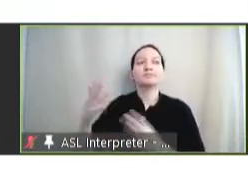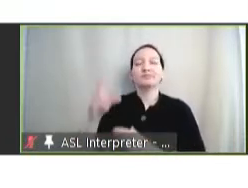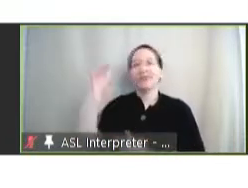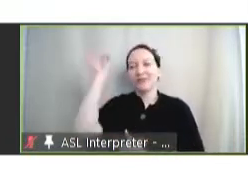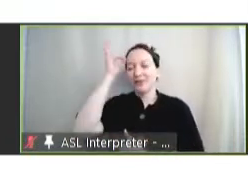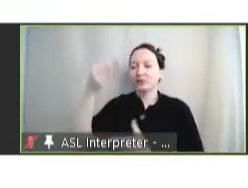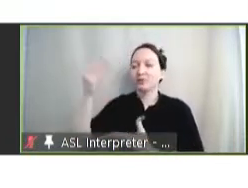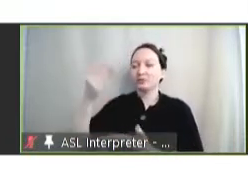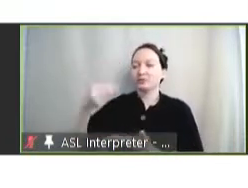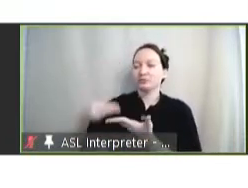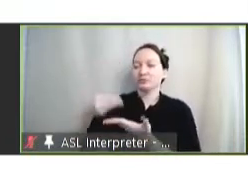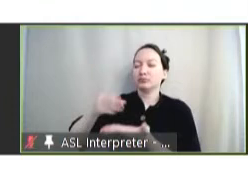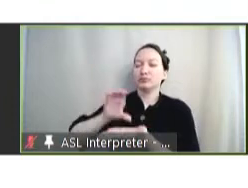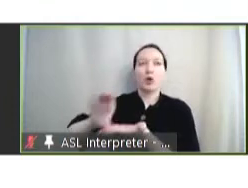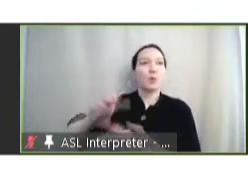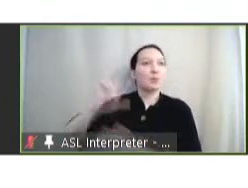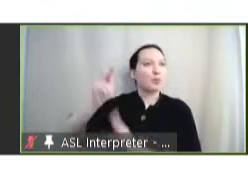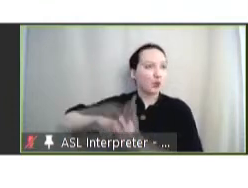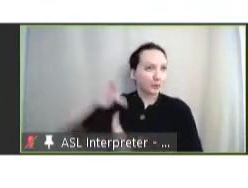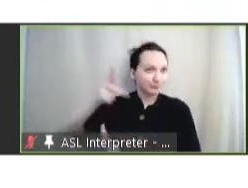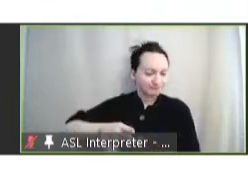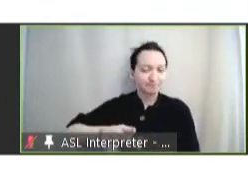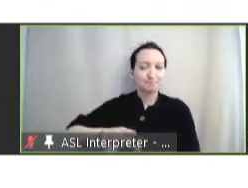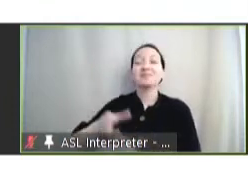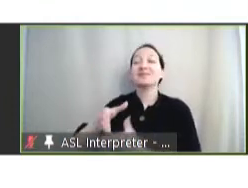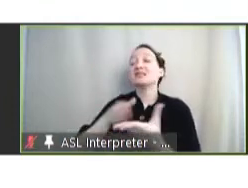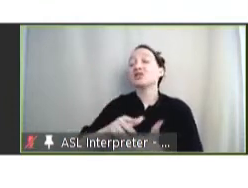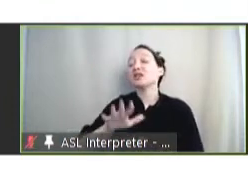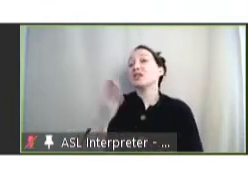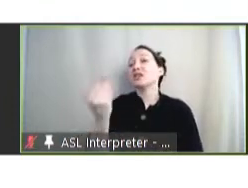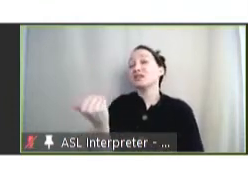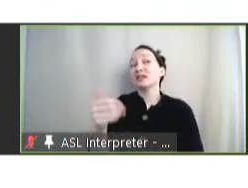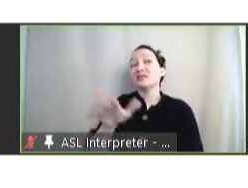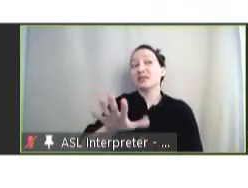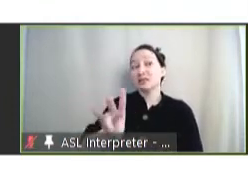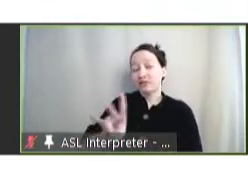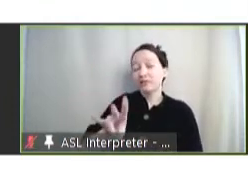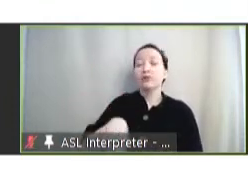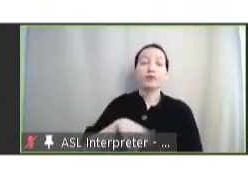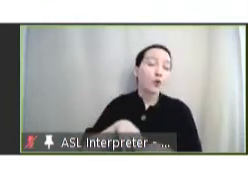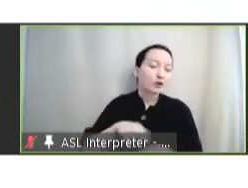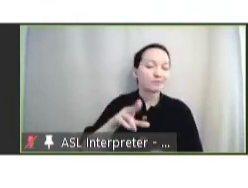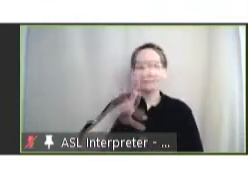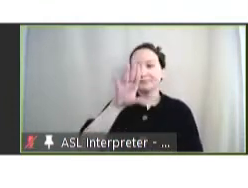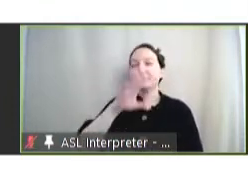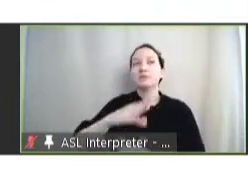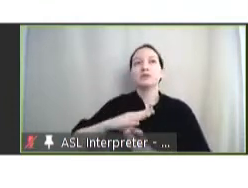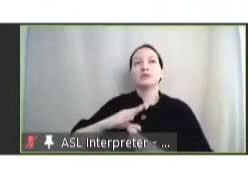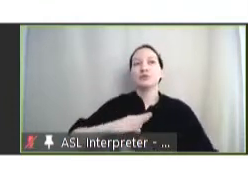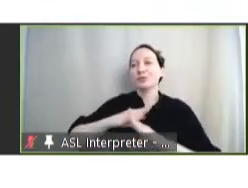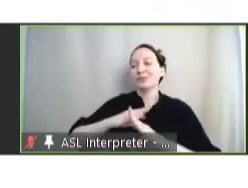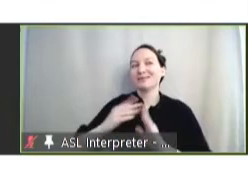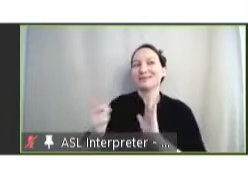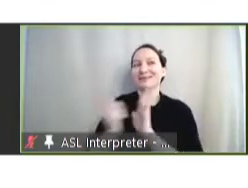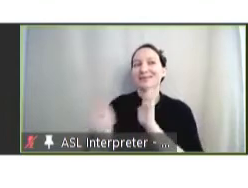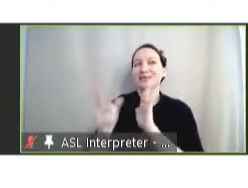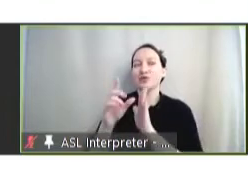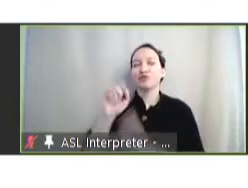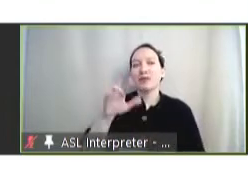programs. And Section 1557, of course, prohibits discrimination against race, color, national